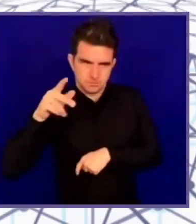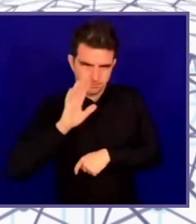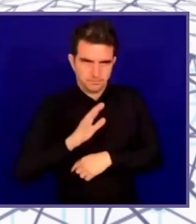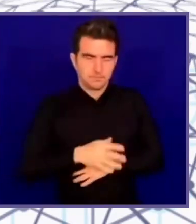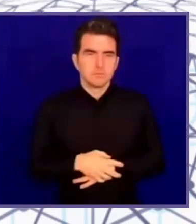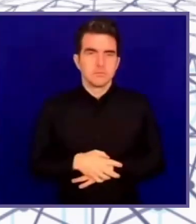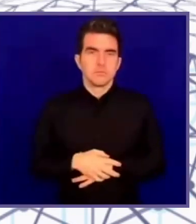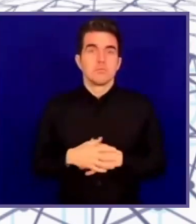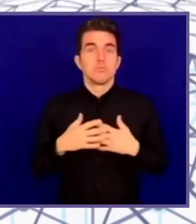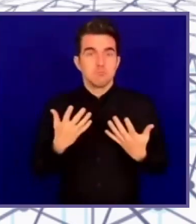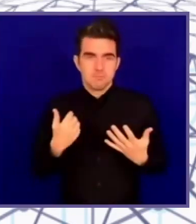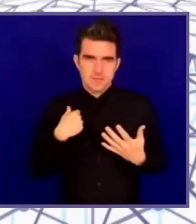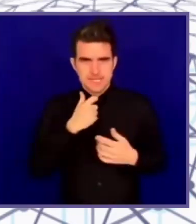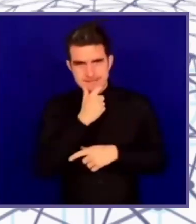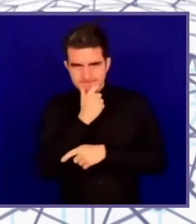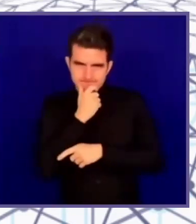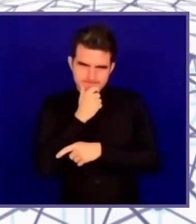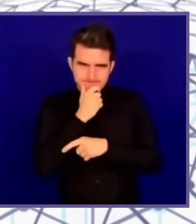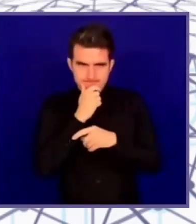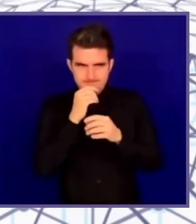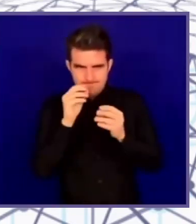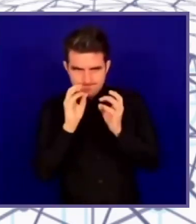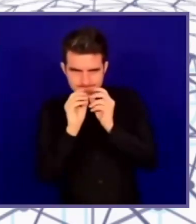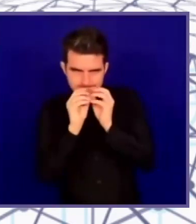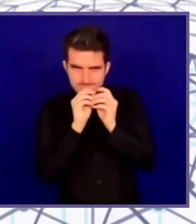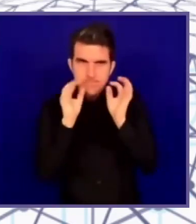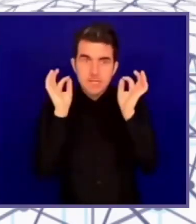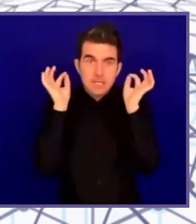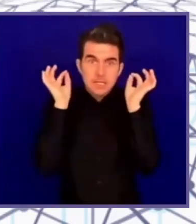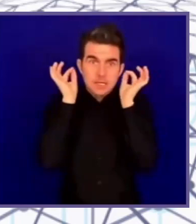you address it for everybody. So texting started for people who couldn't use phones